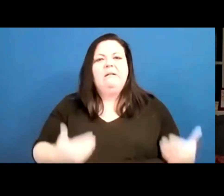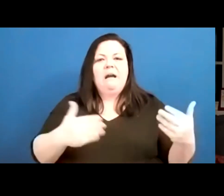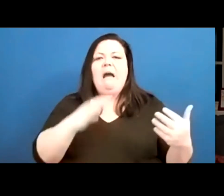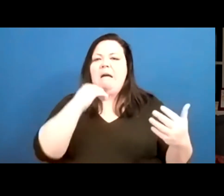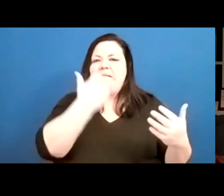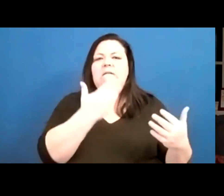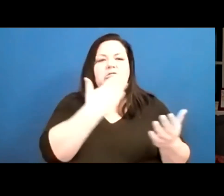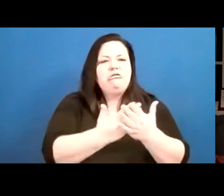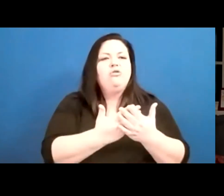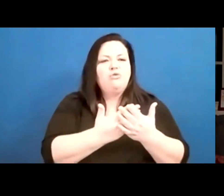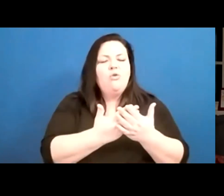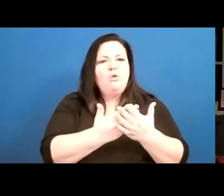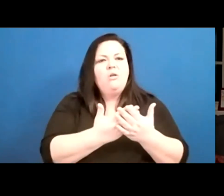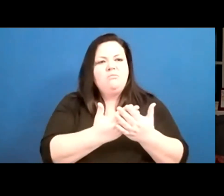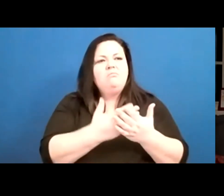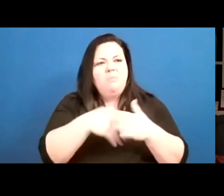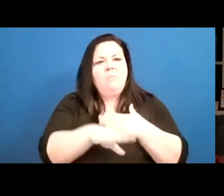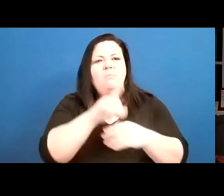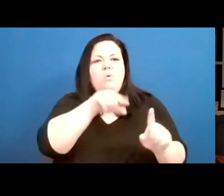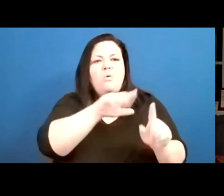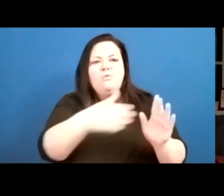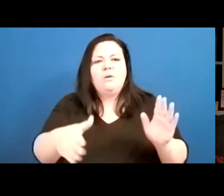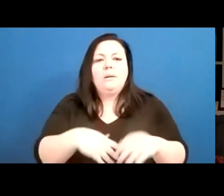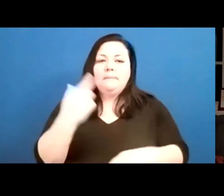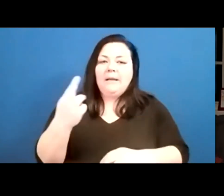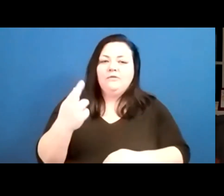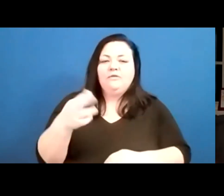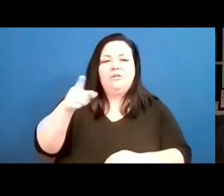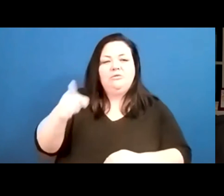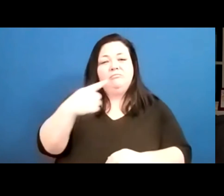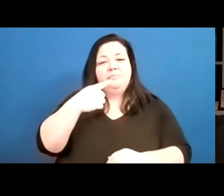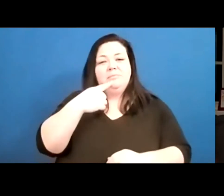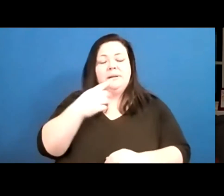birth order theory. best friend, she hedge: please do not have sex.